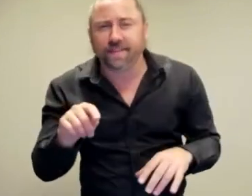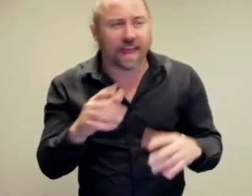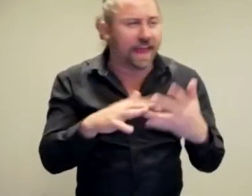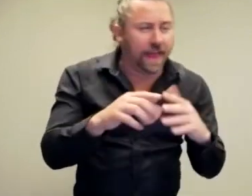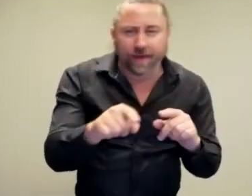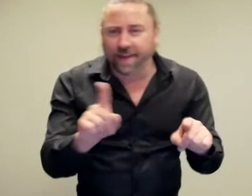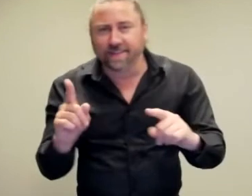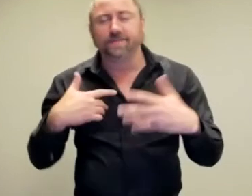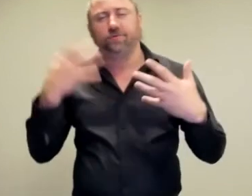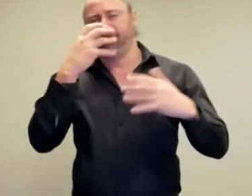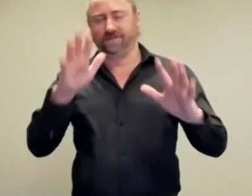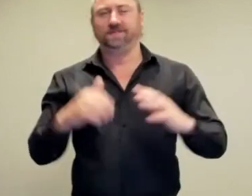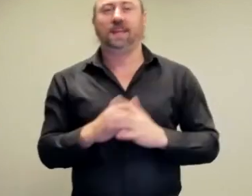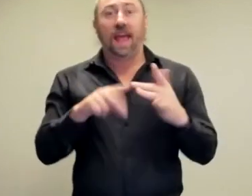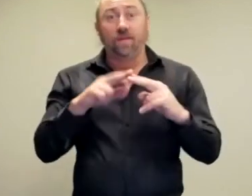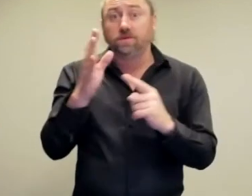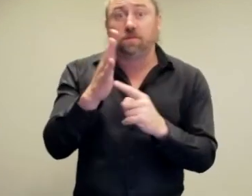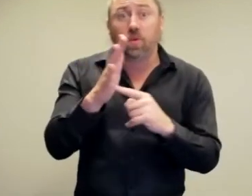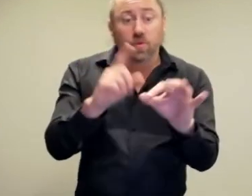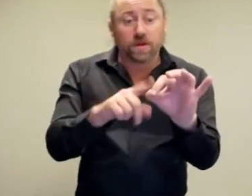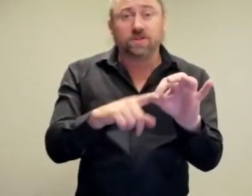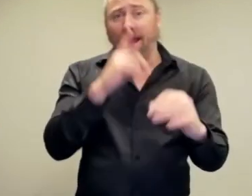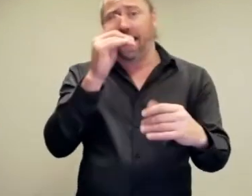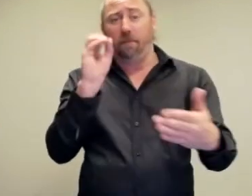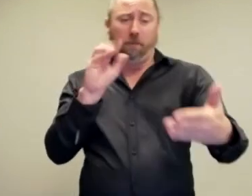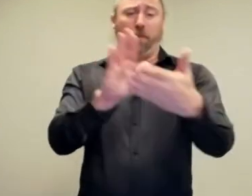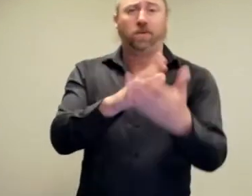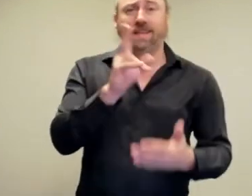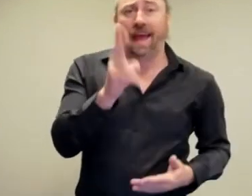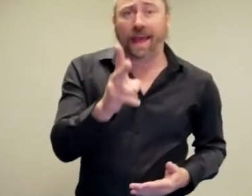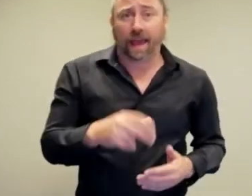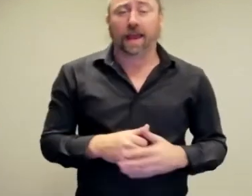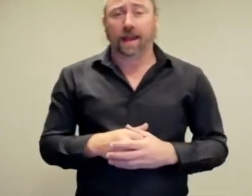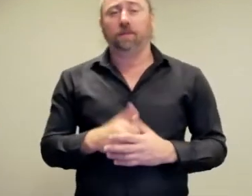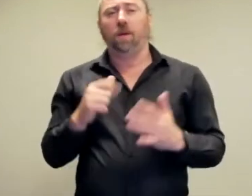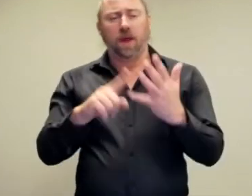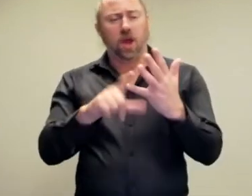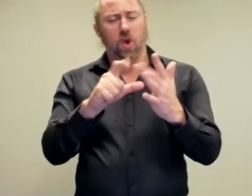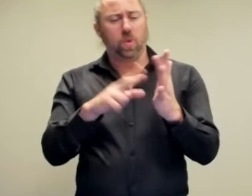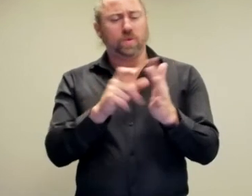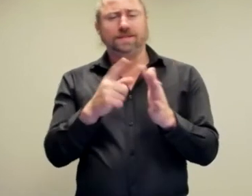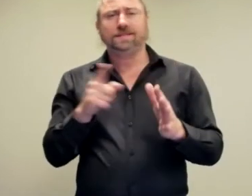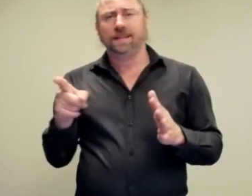draw my attention to it. Okay so this is my exhibition